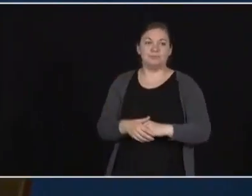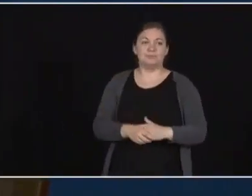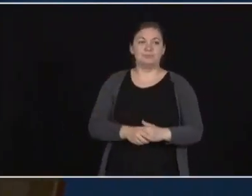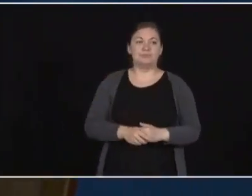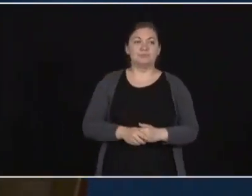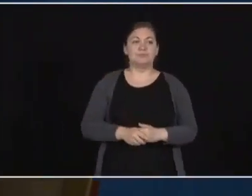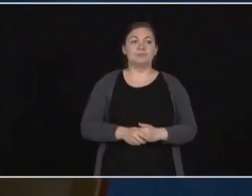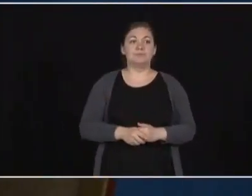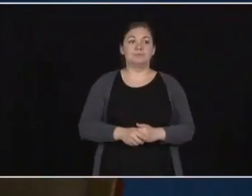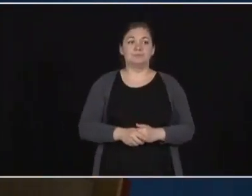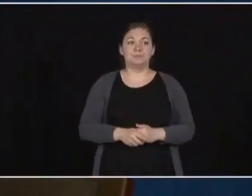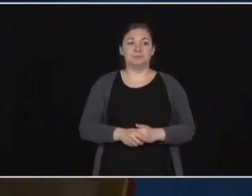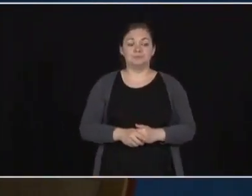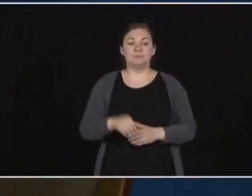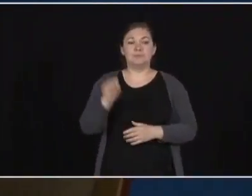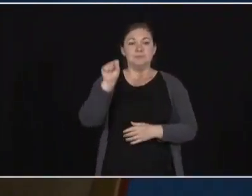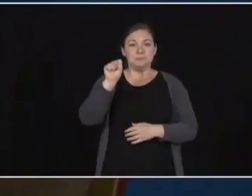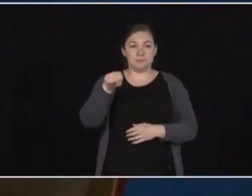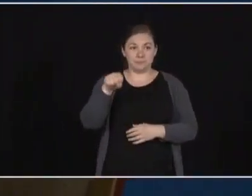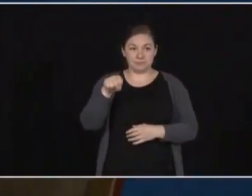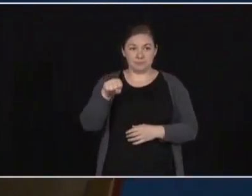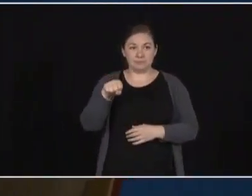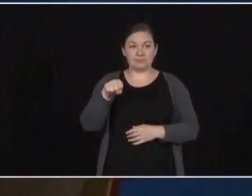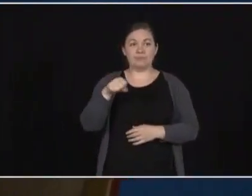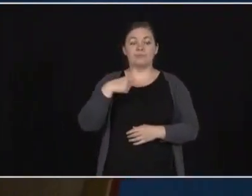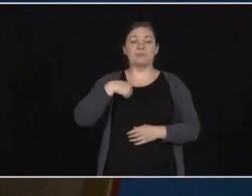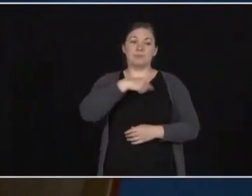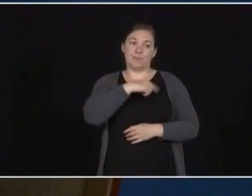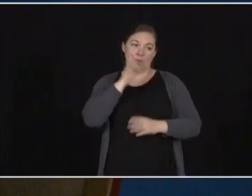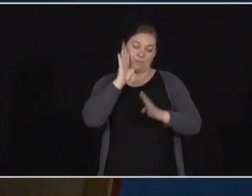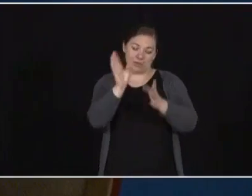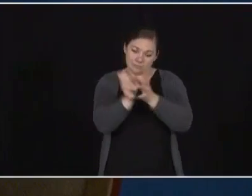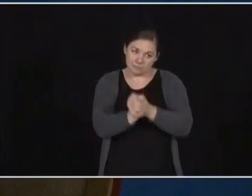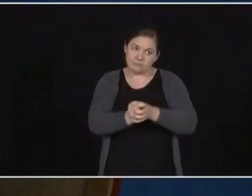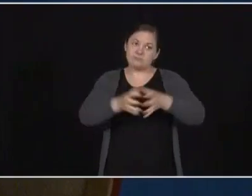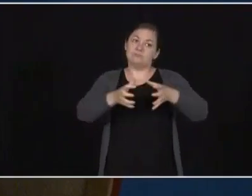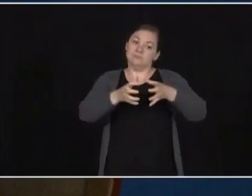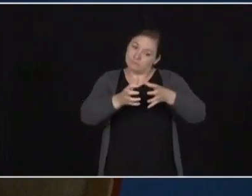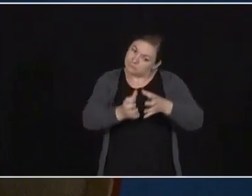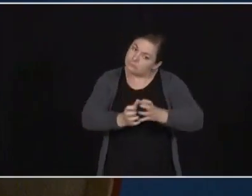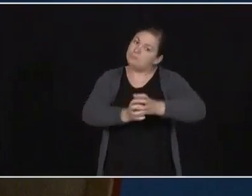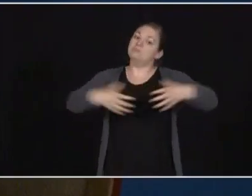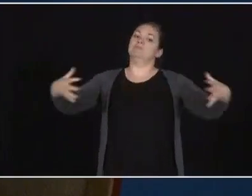Matt Anderson responding. Yes we will continue to expand artistic capacity